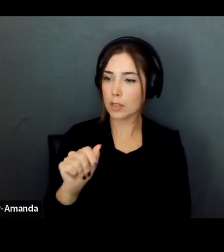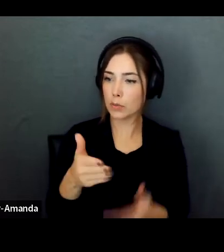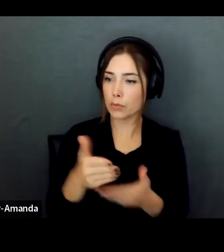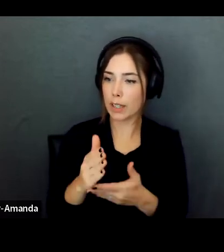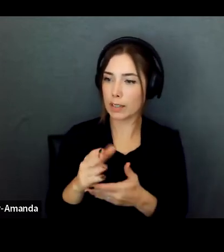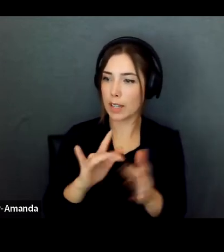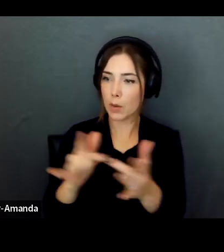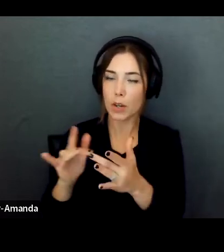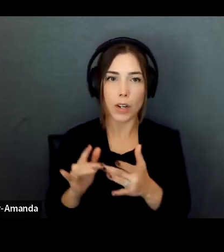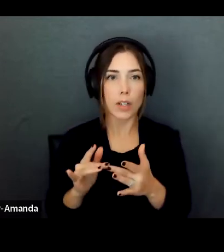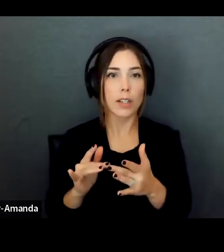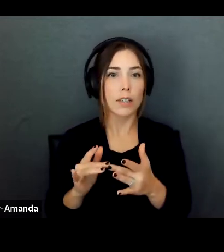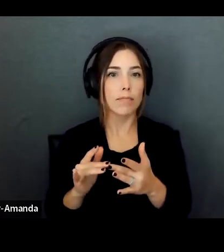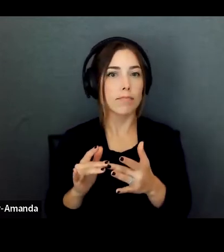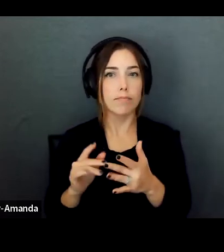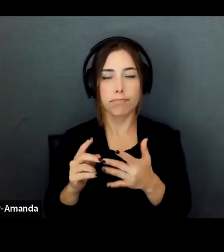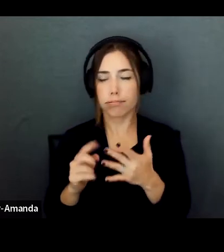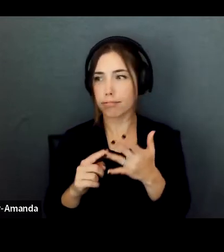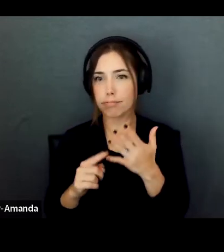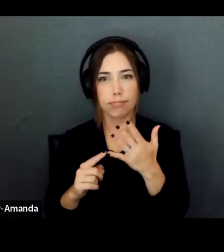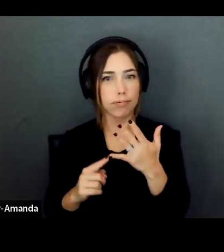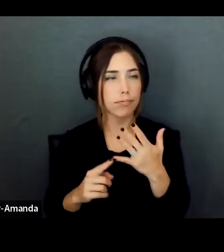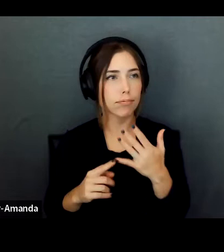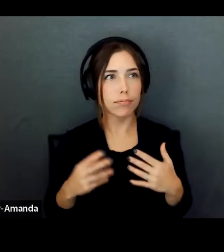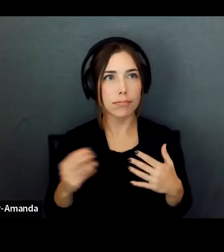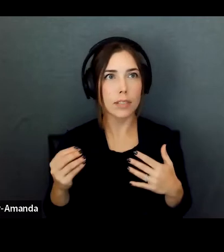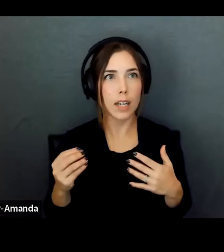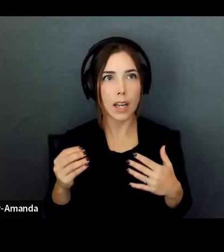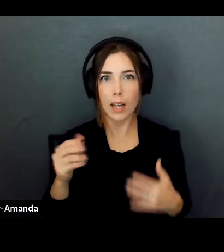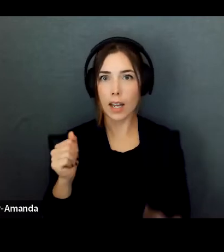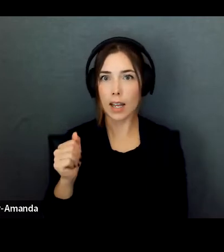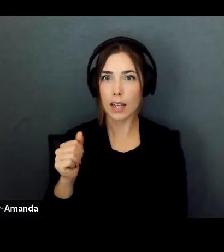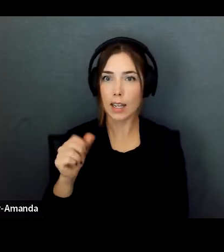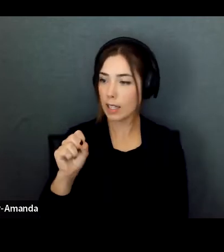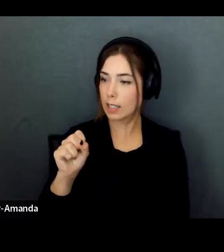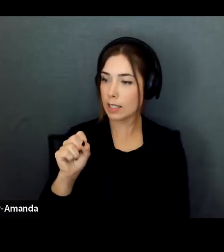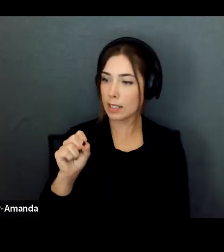centers on disability as well as ASAN are all involved.